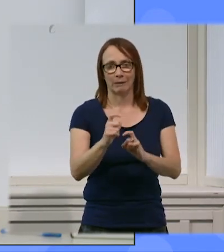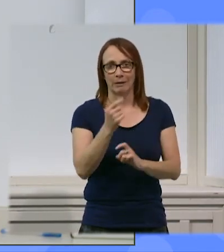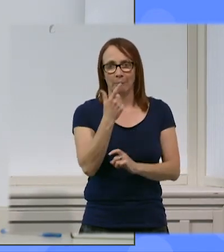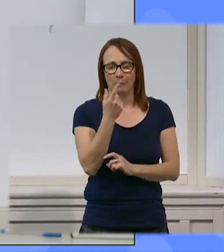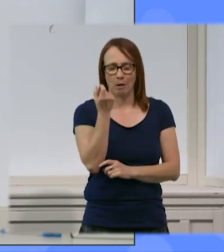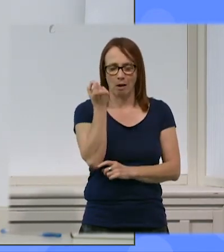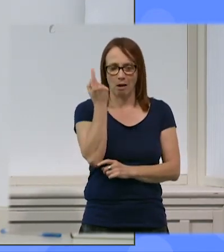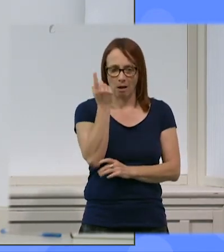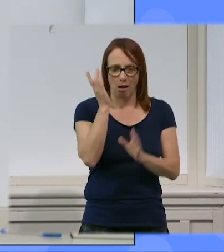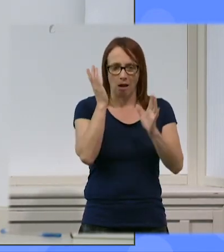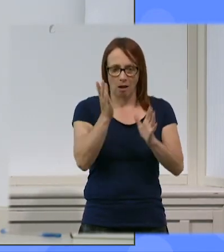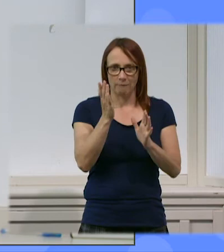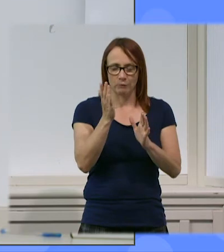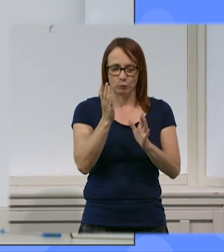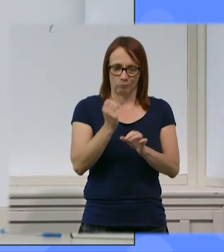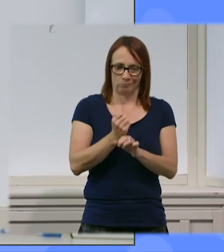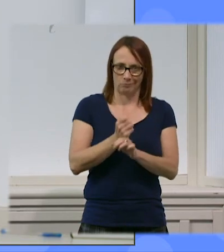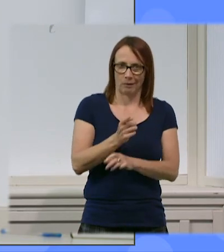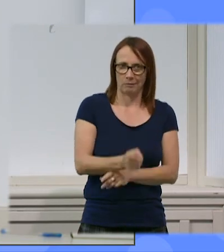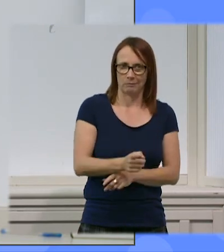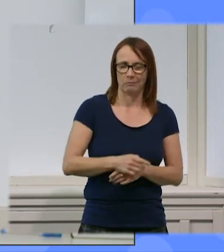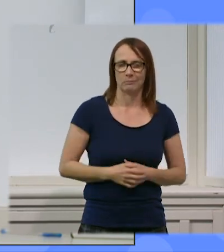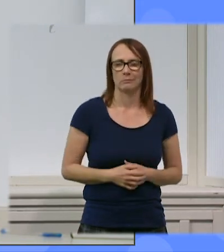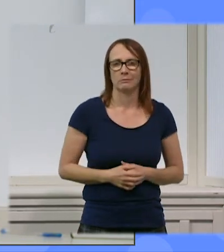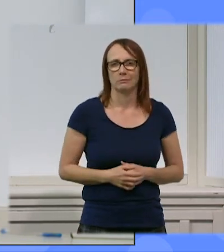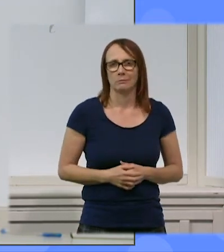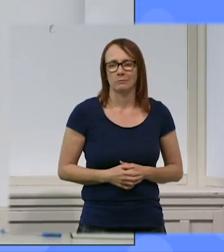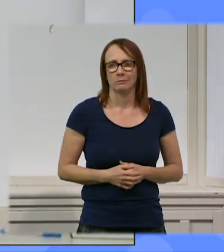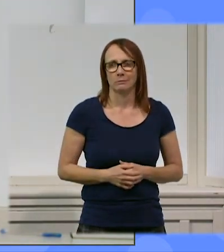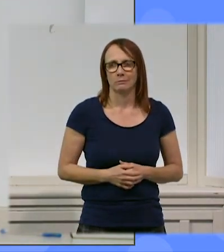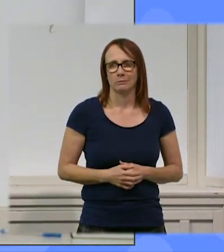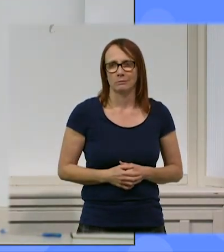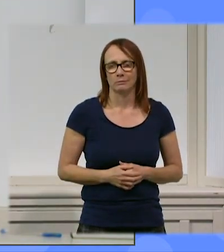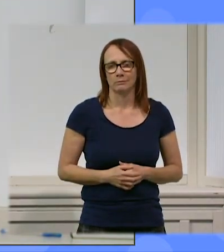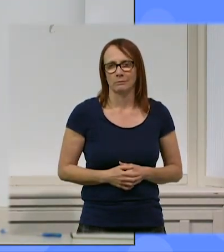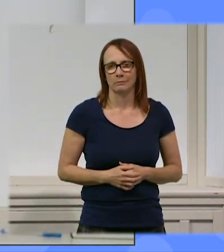Scotland so we to kind of illustrate that a bit more we've got a few videos I